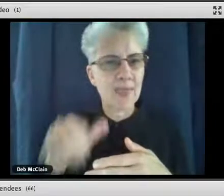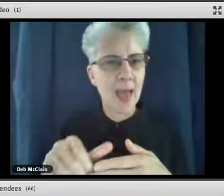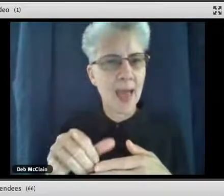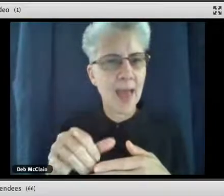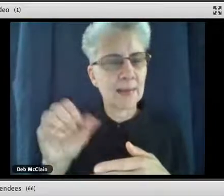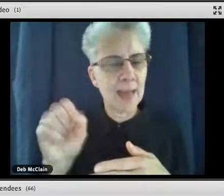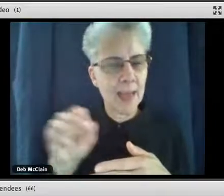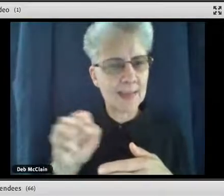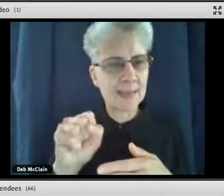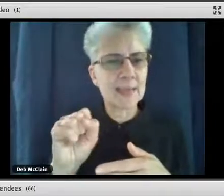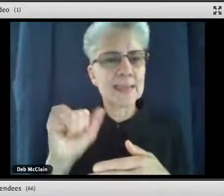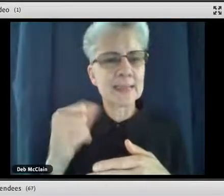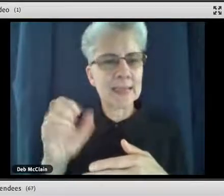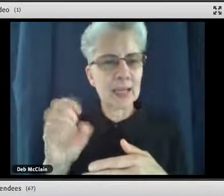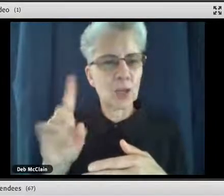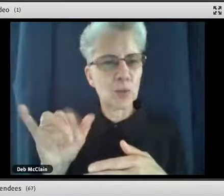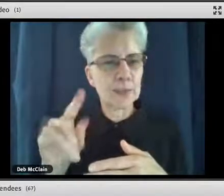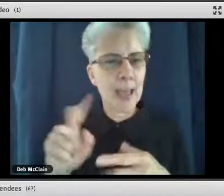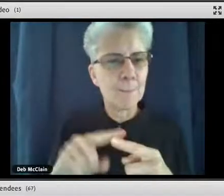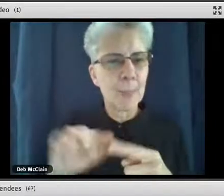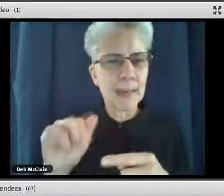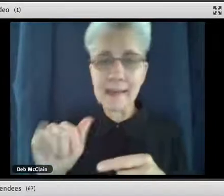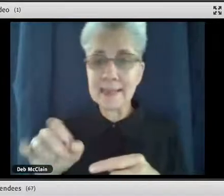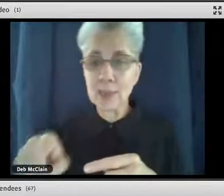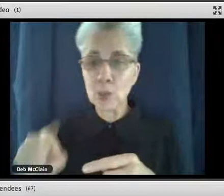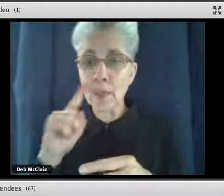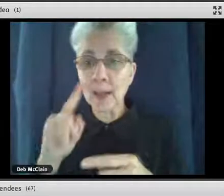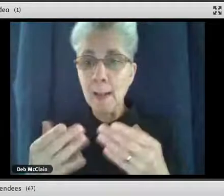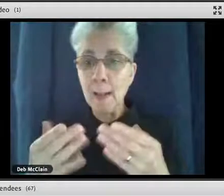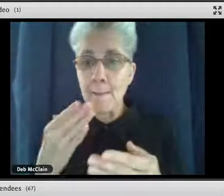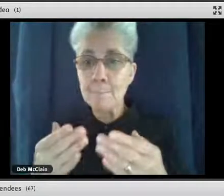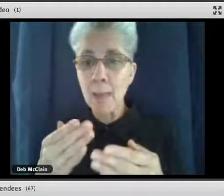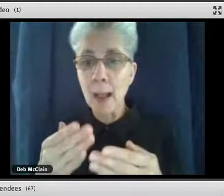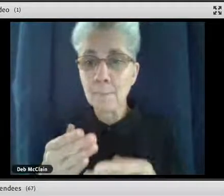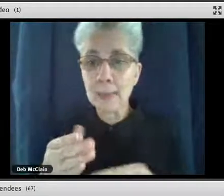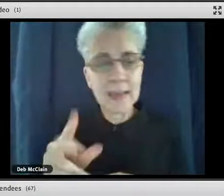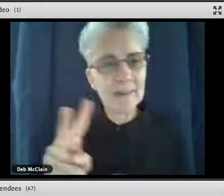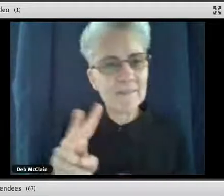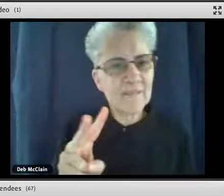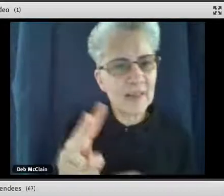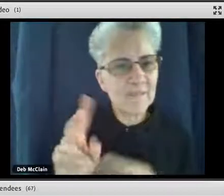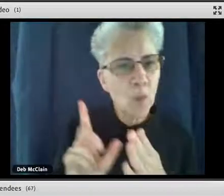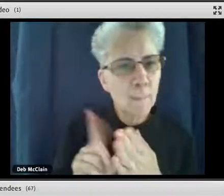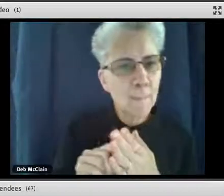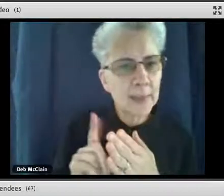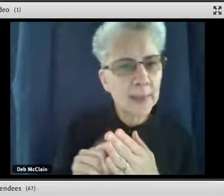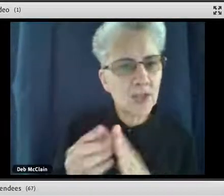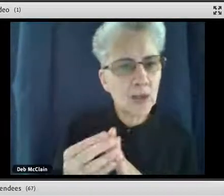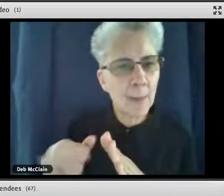because if you just have a single date, you can use that. But, Nadine, you're now thinking it might be "t"